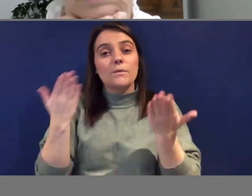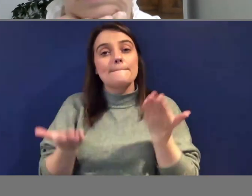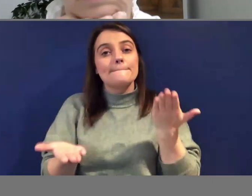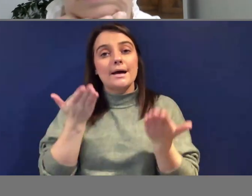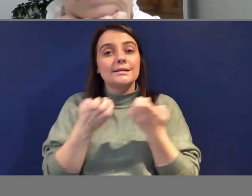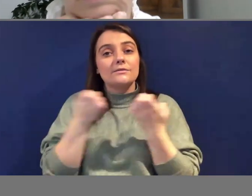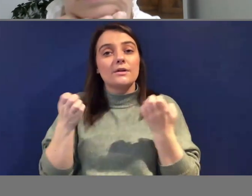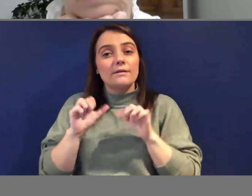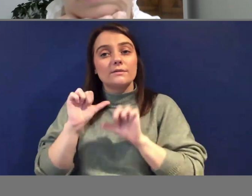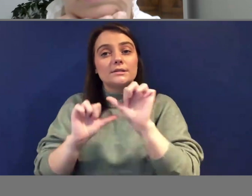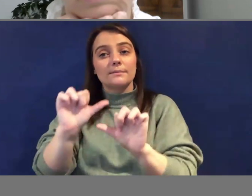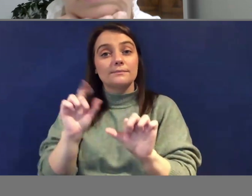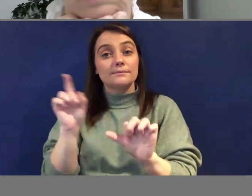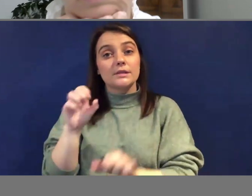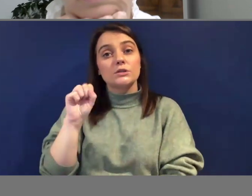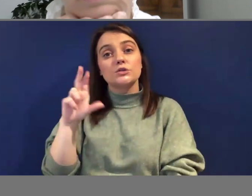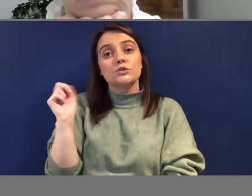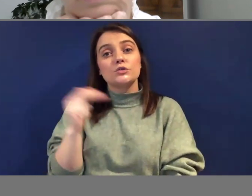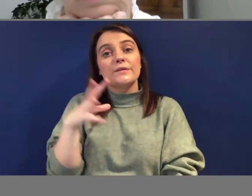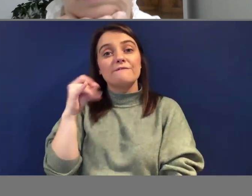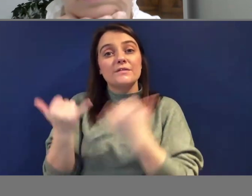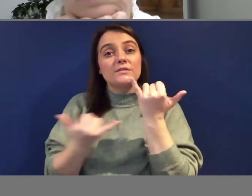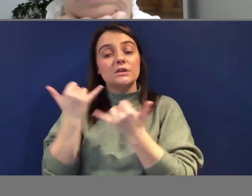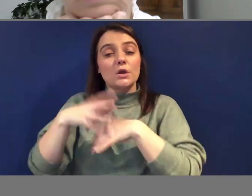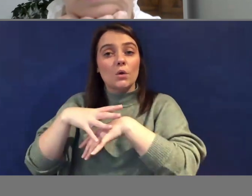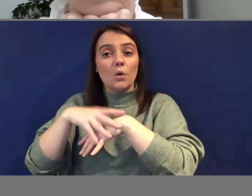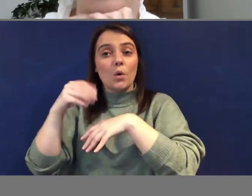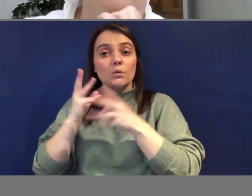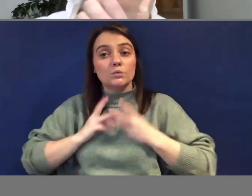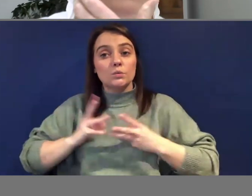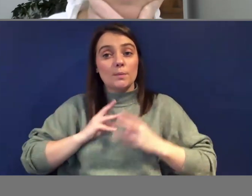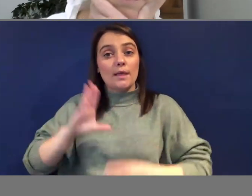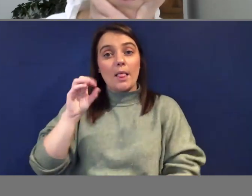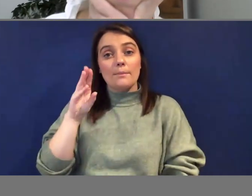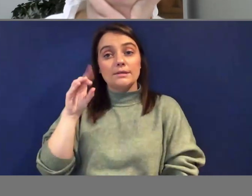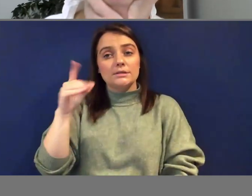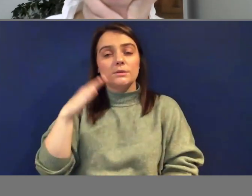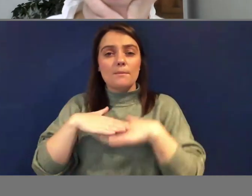this is Susan a 50-year-old woman who has LOPD Susan is more severely affected by the disease